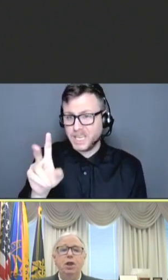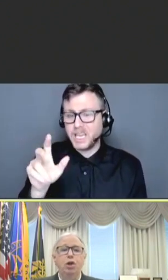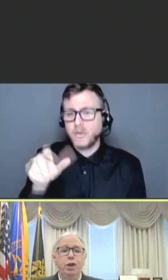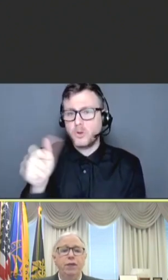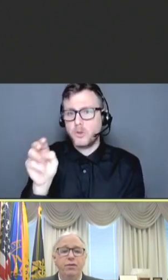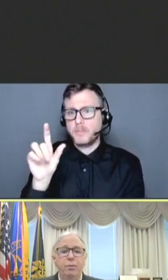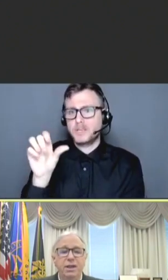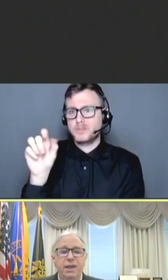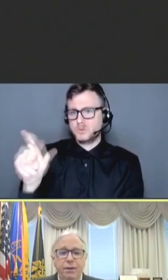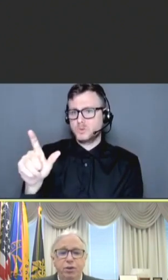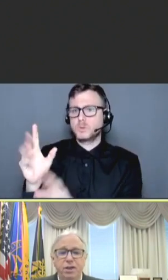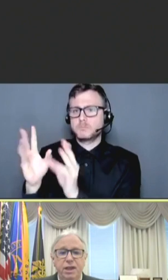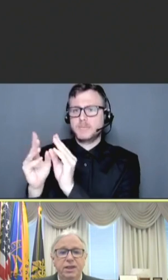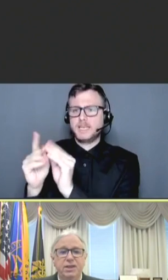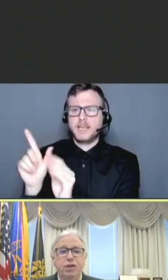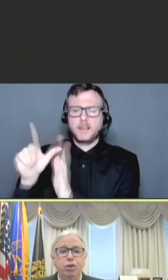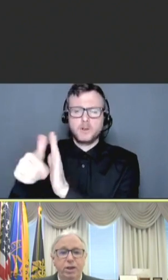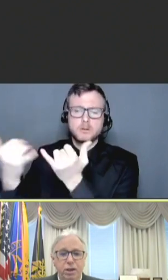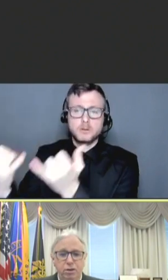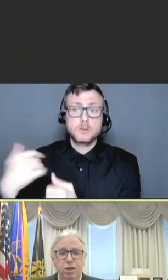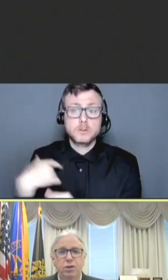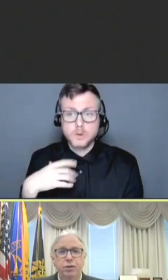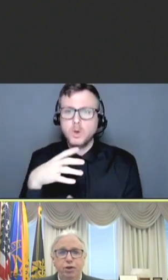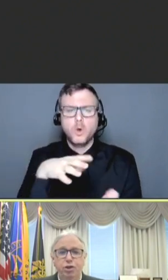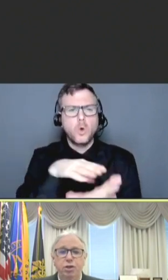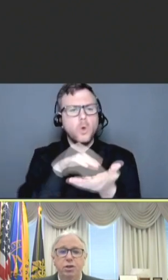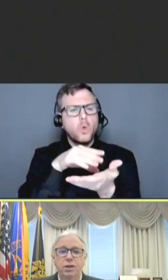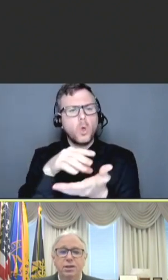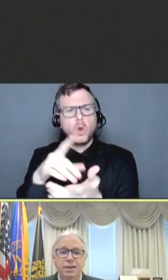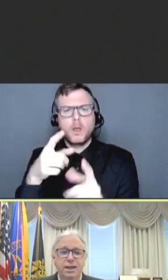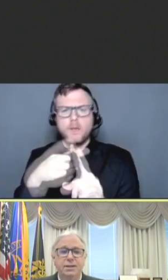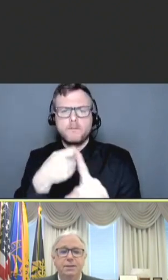Learning from these efforts is critical to future success.